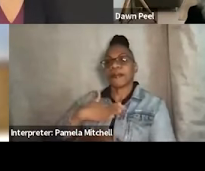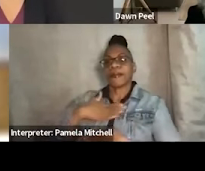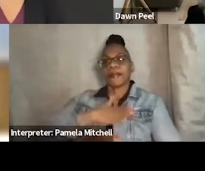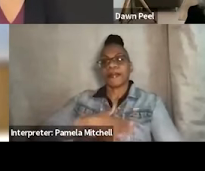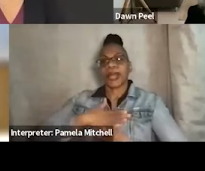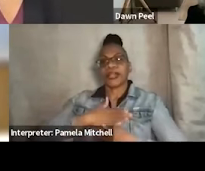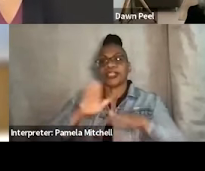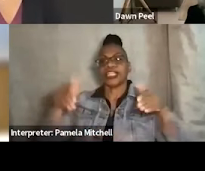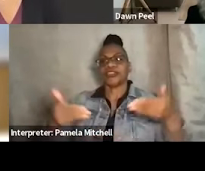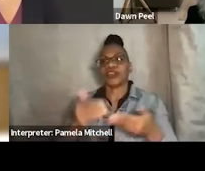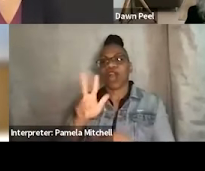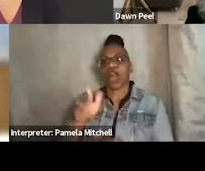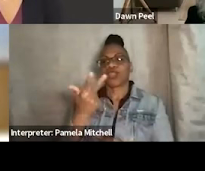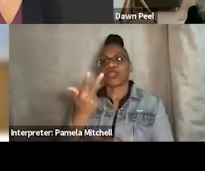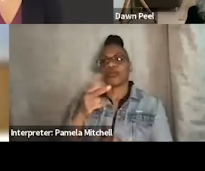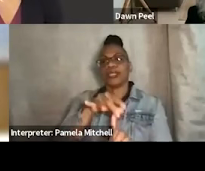our three distinguished speakers.